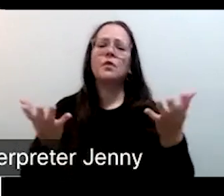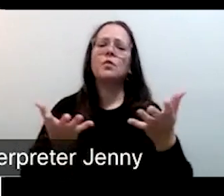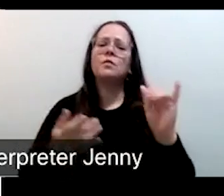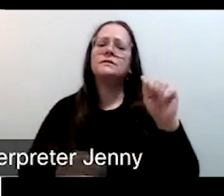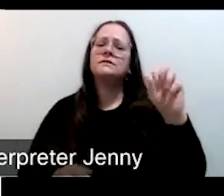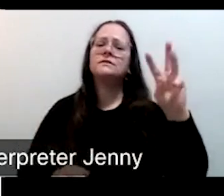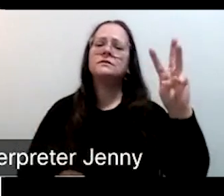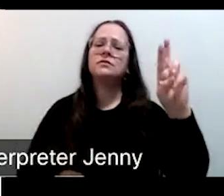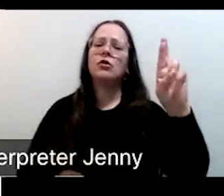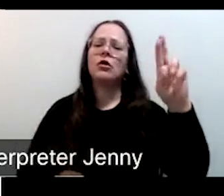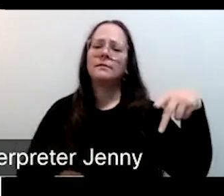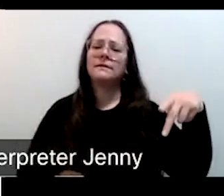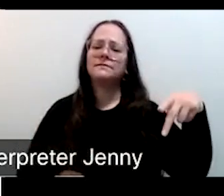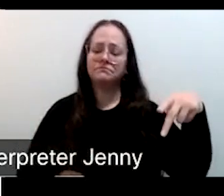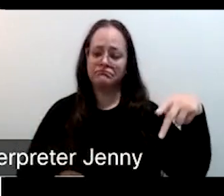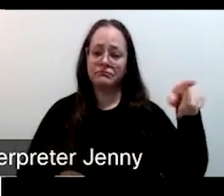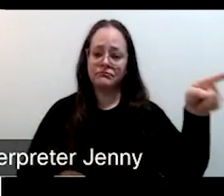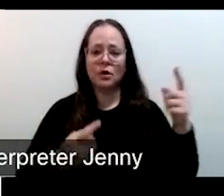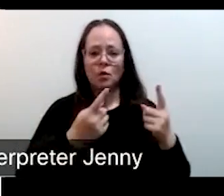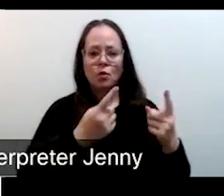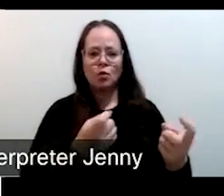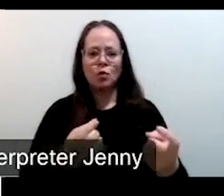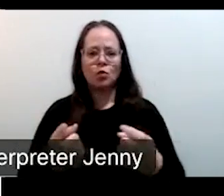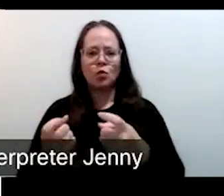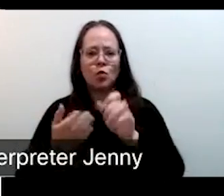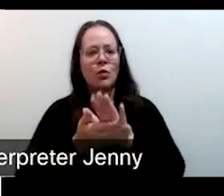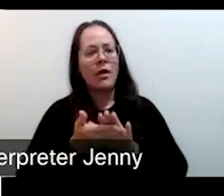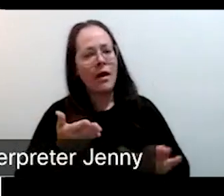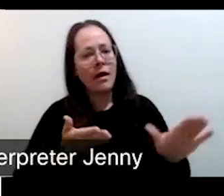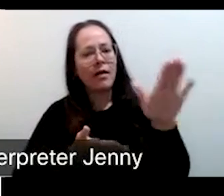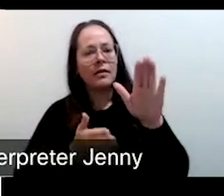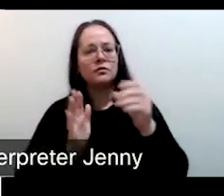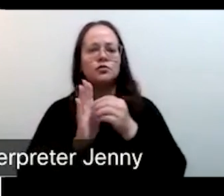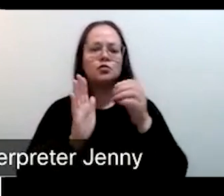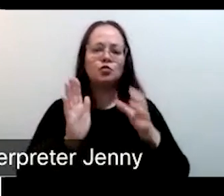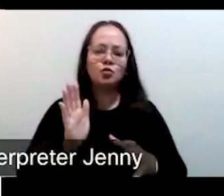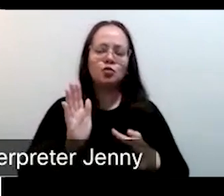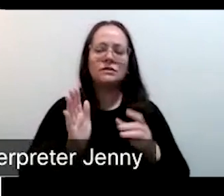The WRP recruits college students, graduate students, and recent graduates with disabilities